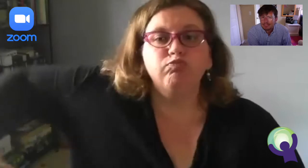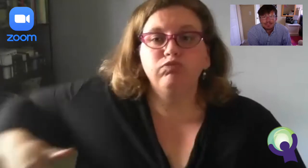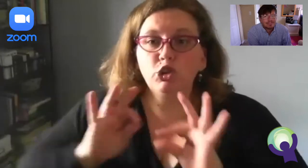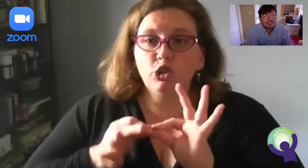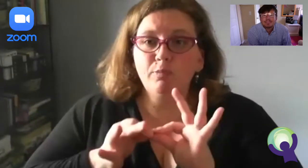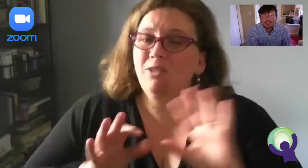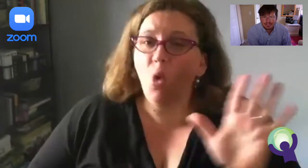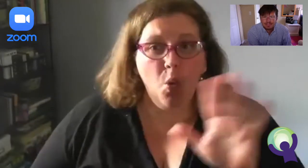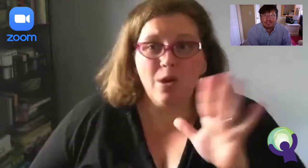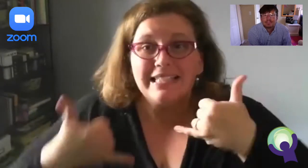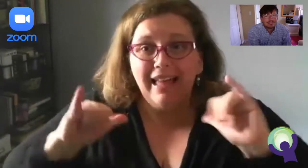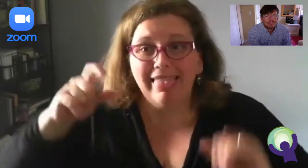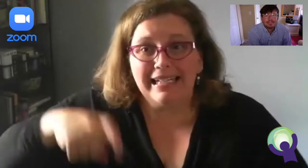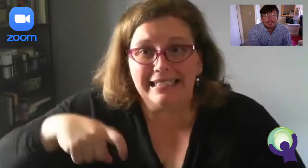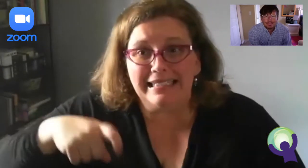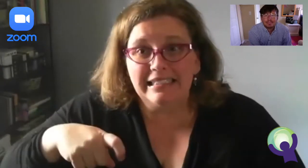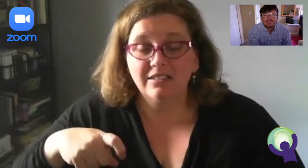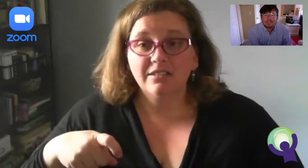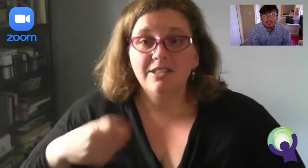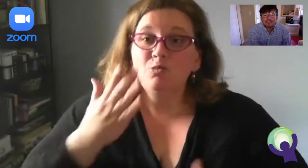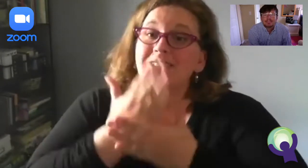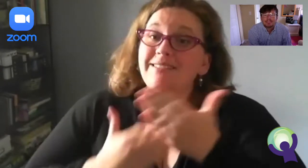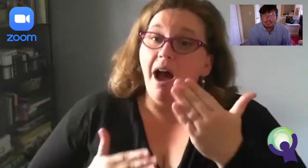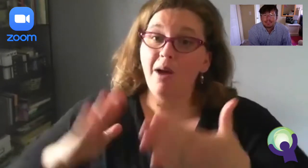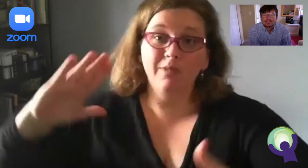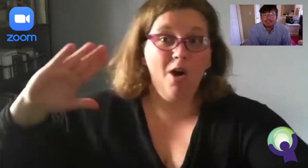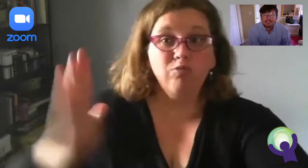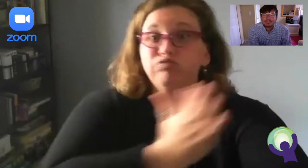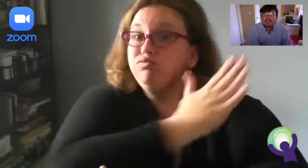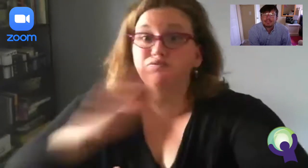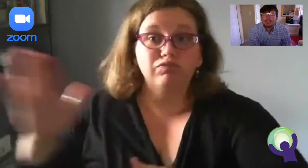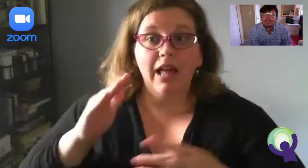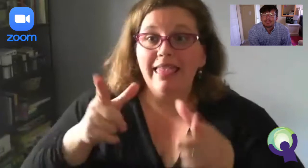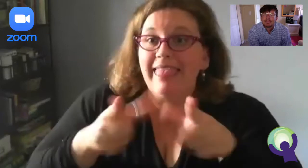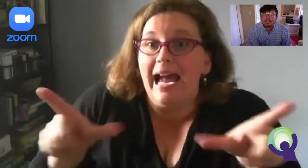able to speak. Some people think that if a deaf person can speak very well that they don't need an